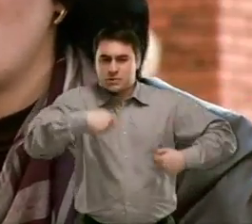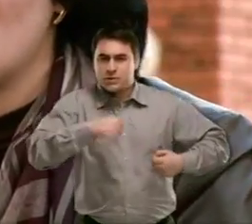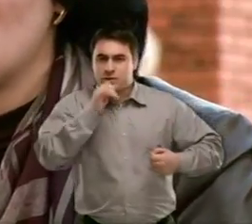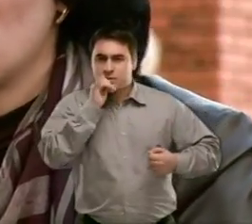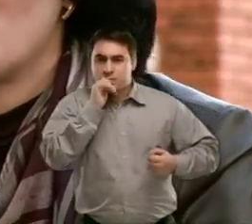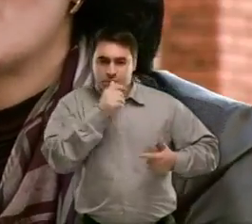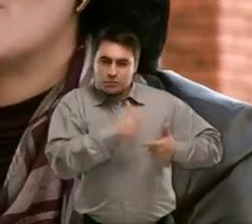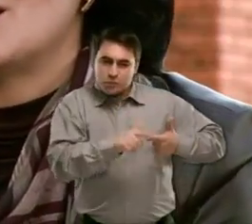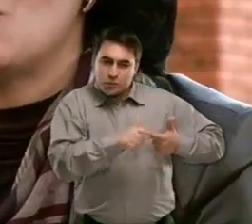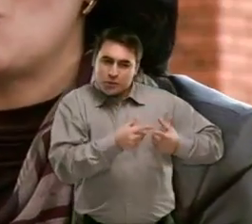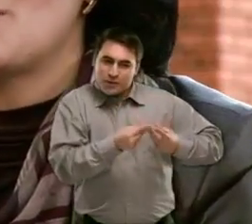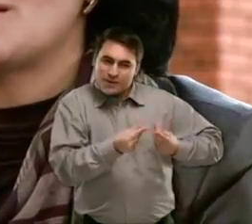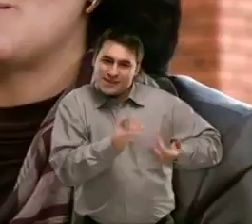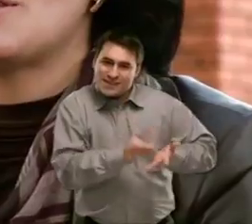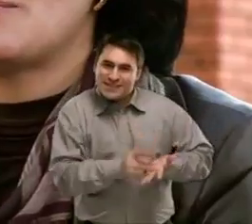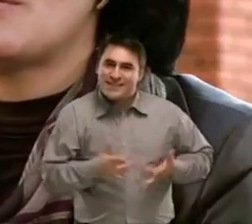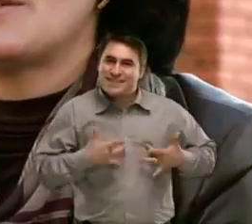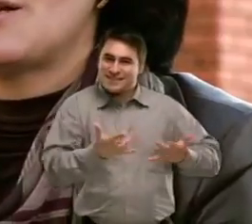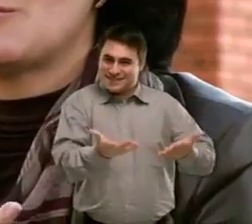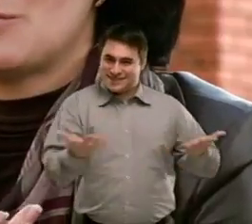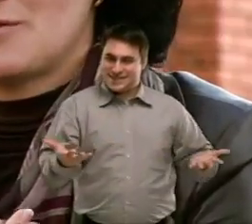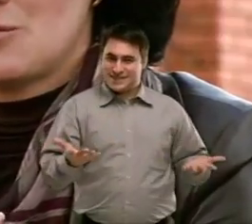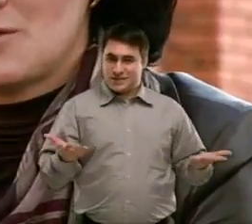Then we started to use our network of teachers,